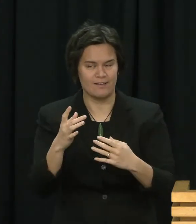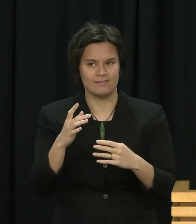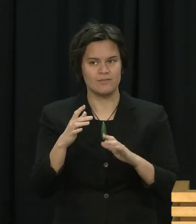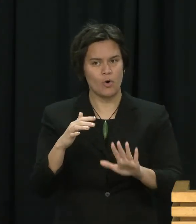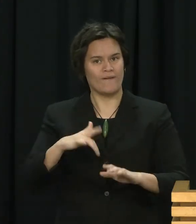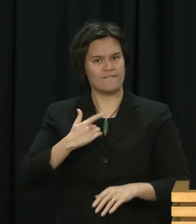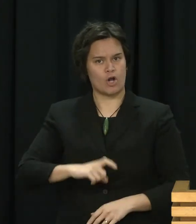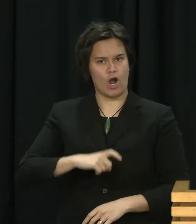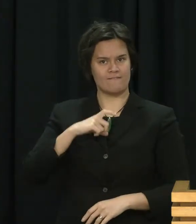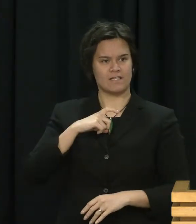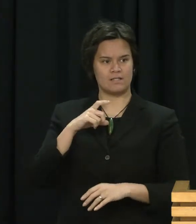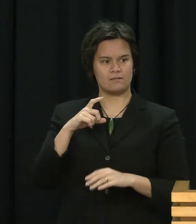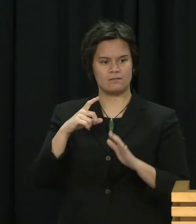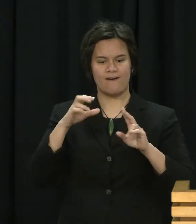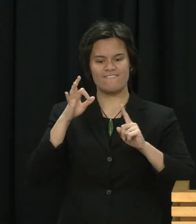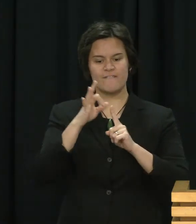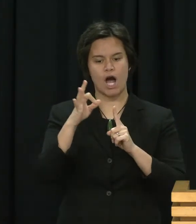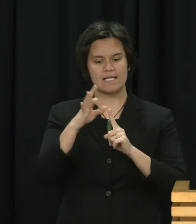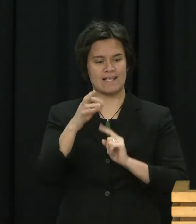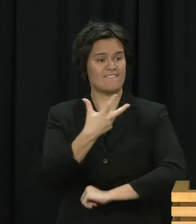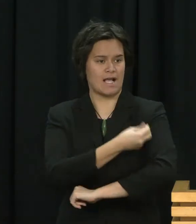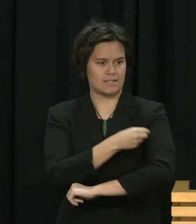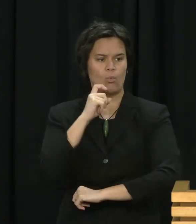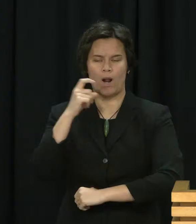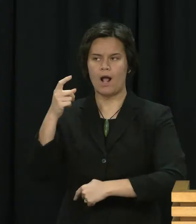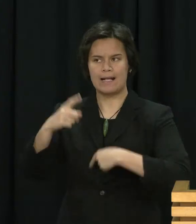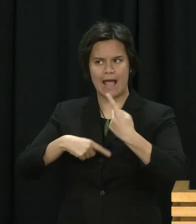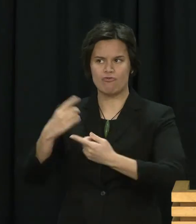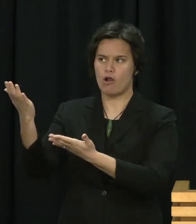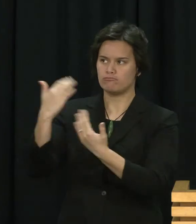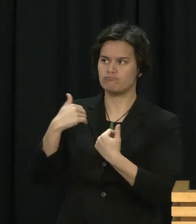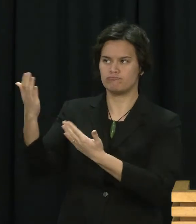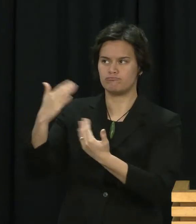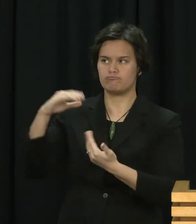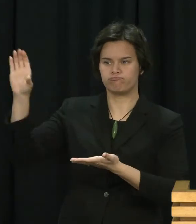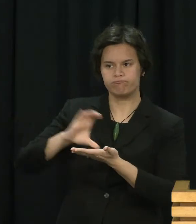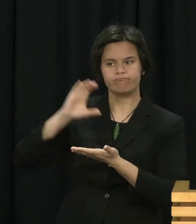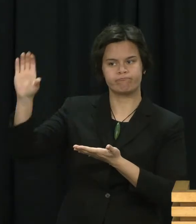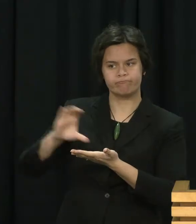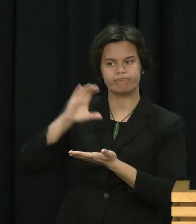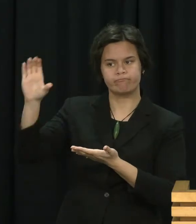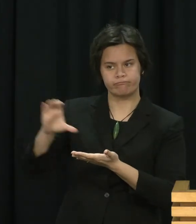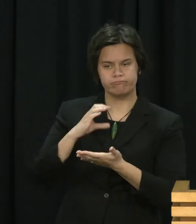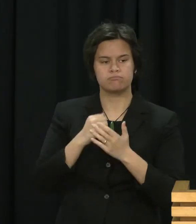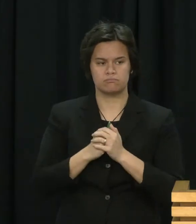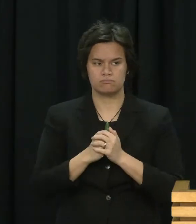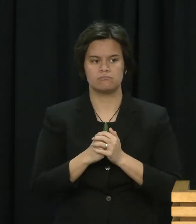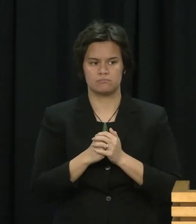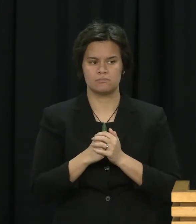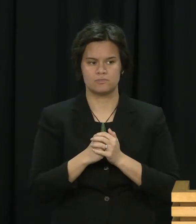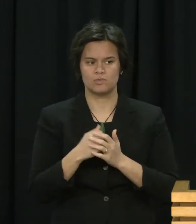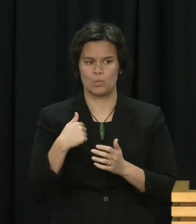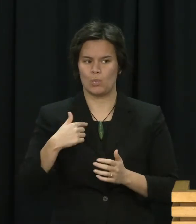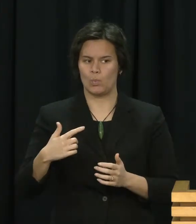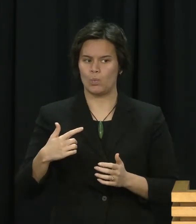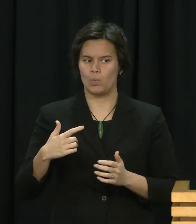sticking with plan A. You never rule anything in or out, though. But what we've always been clear about is that our